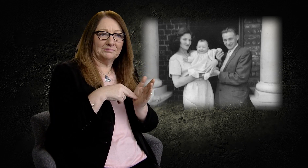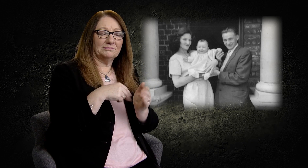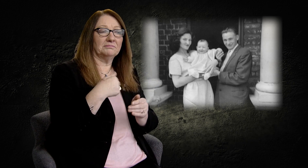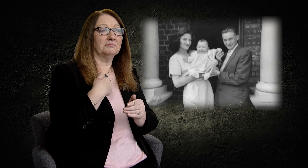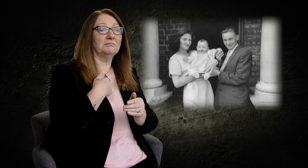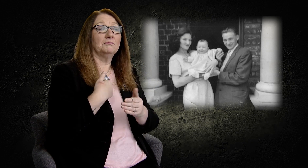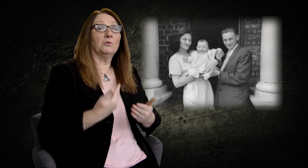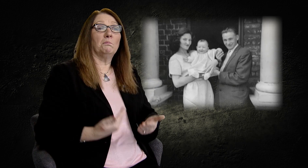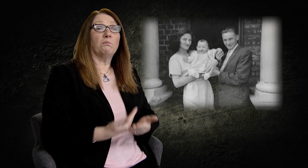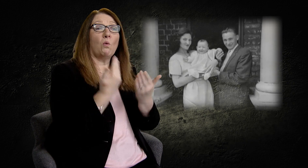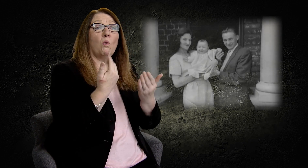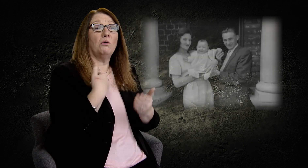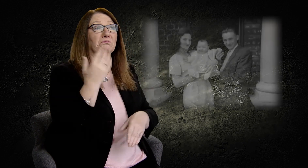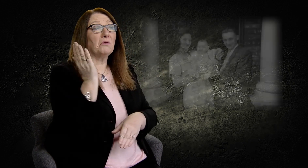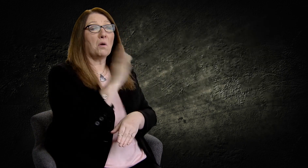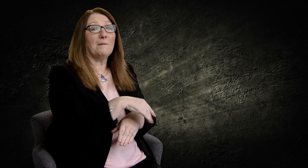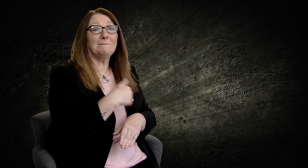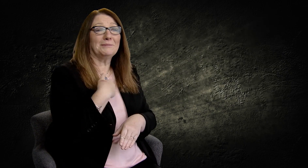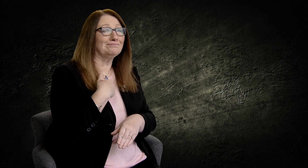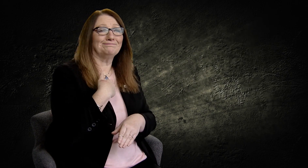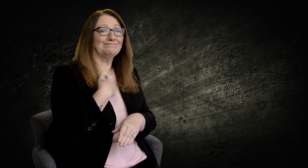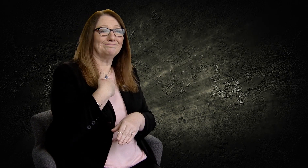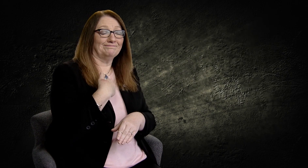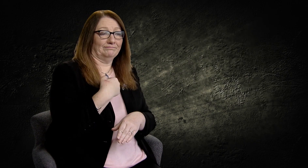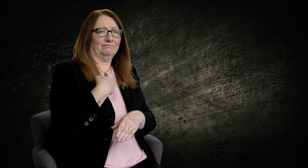I was born Deaf, too,